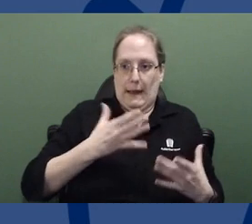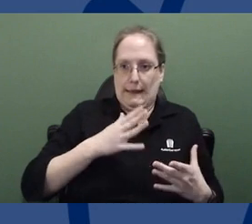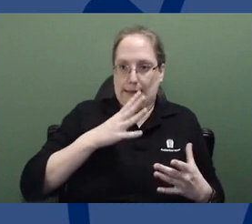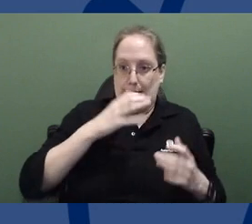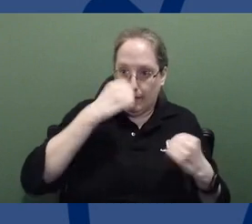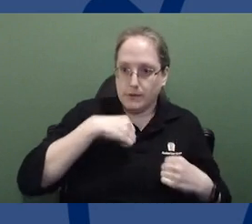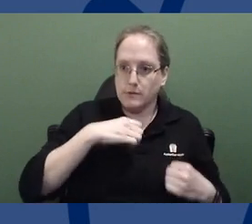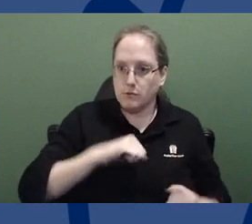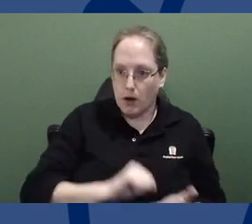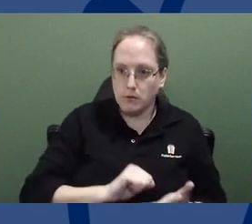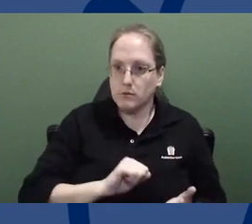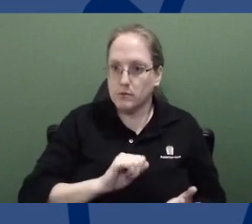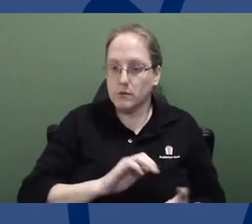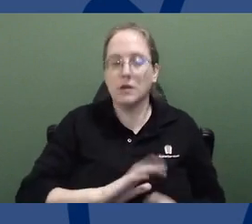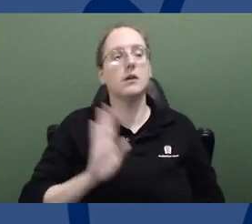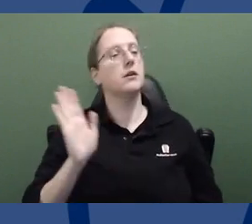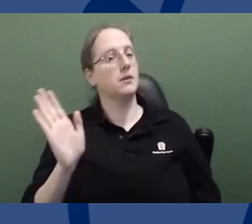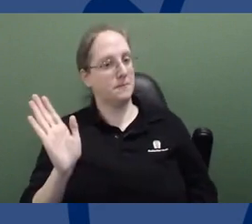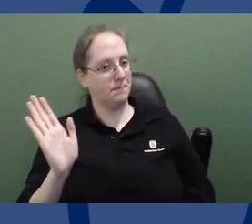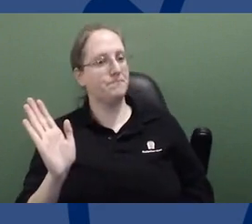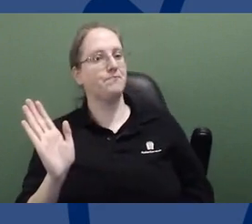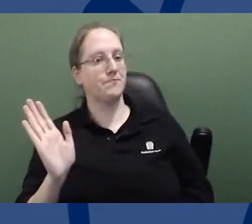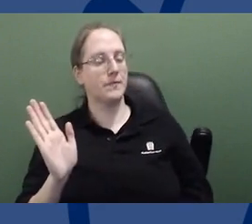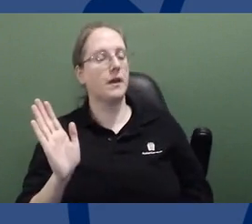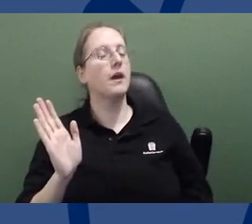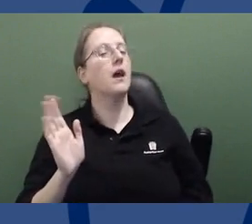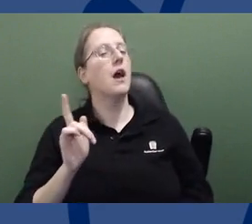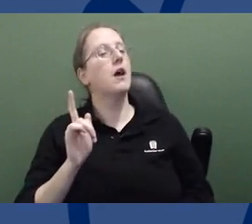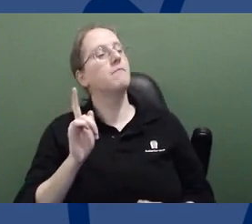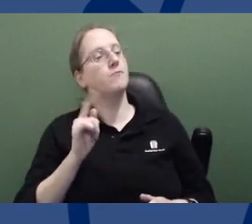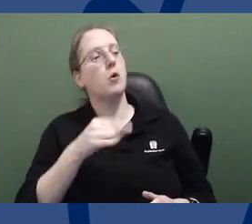Well, you are being asked to attest as an individual that you've suffered a 30 per cent